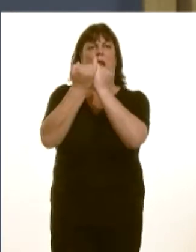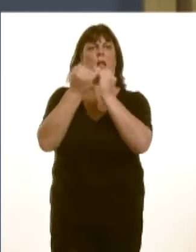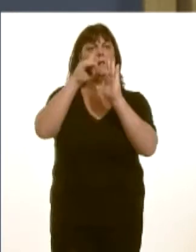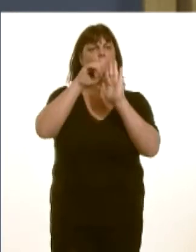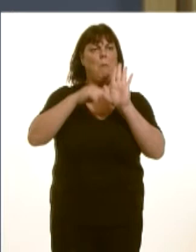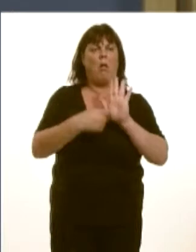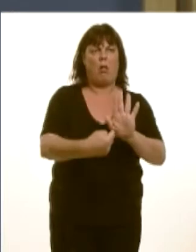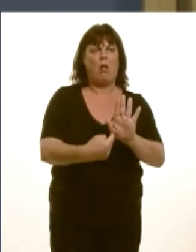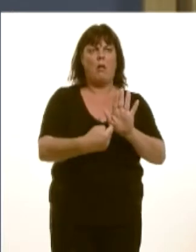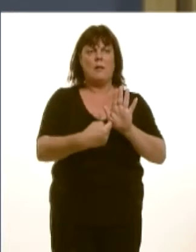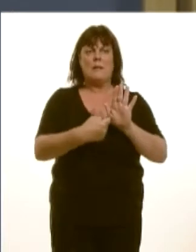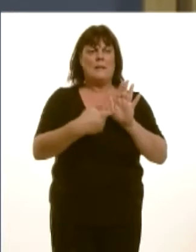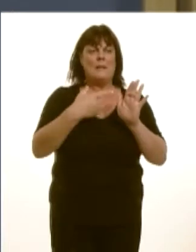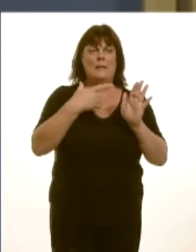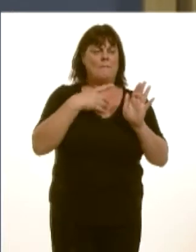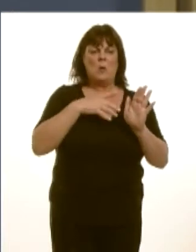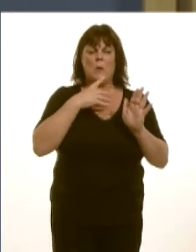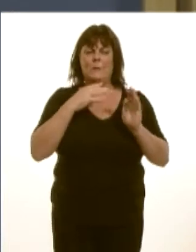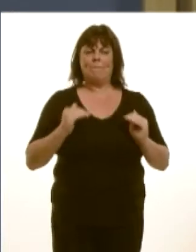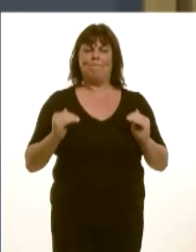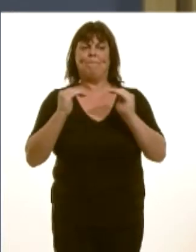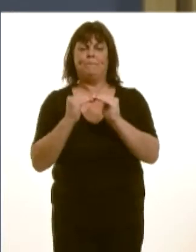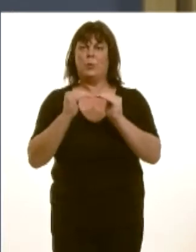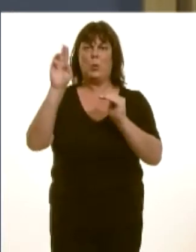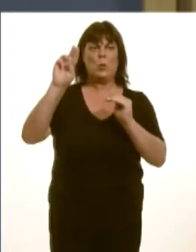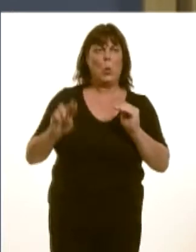in schools has been left out of the Bill.